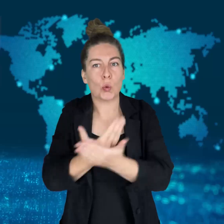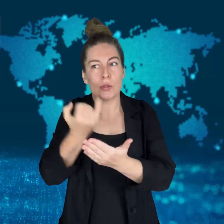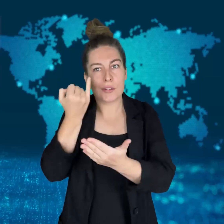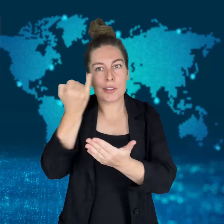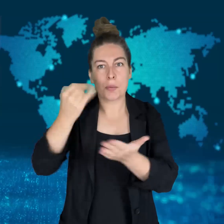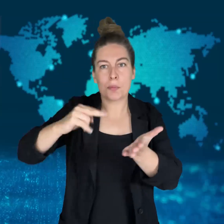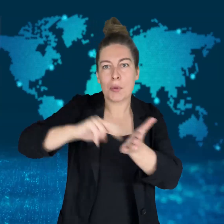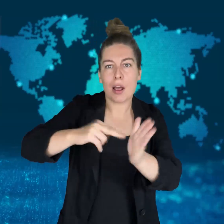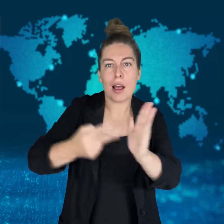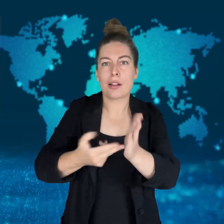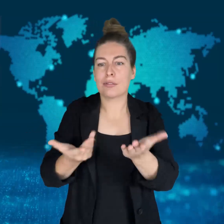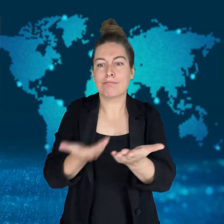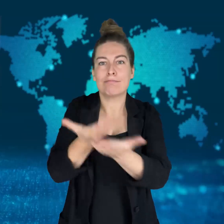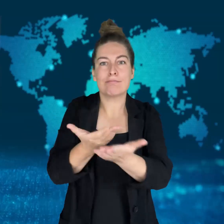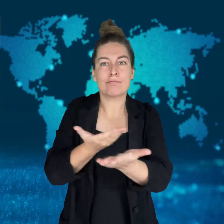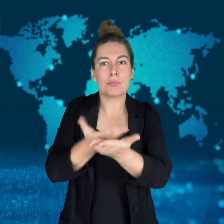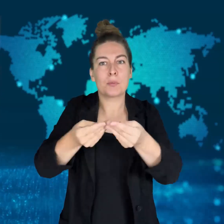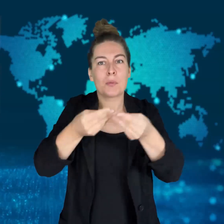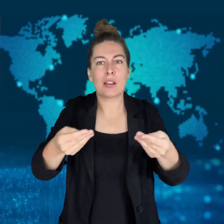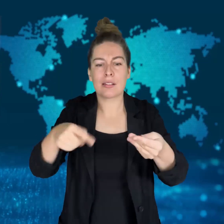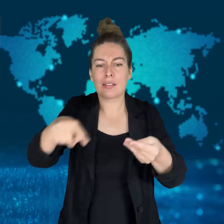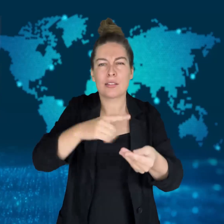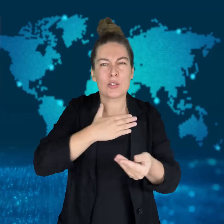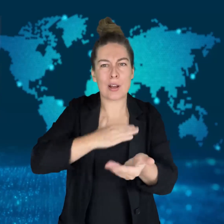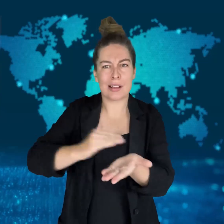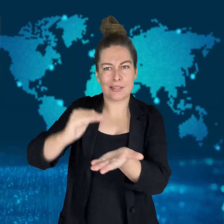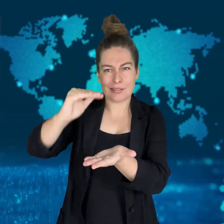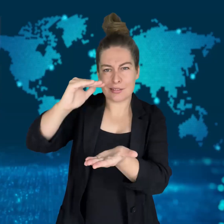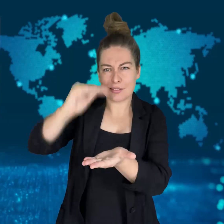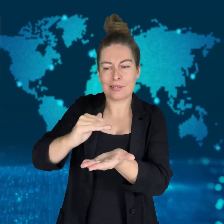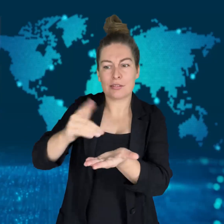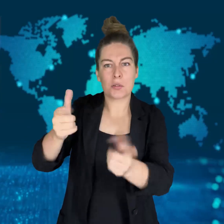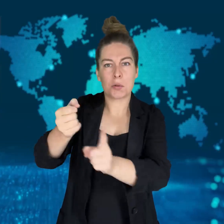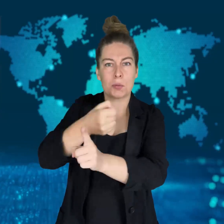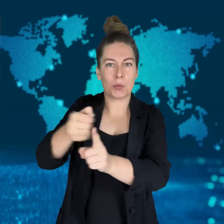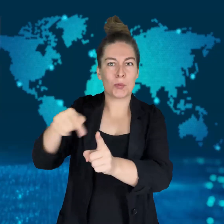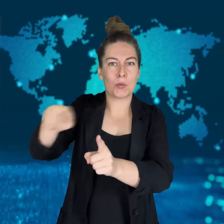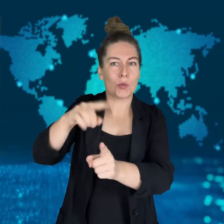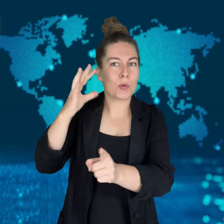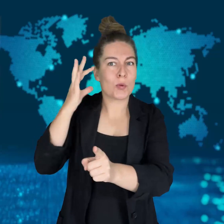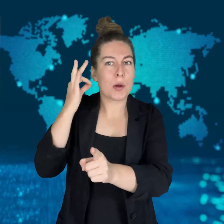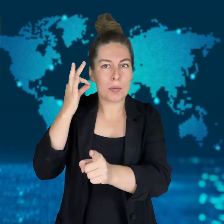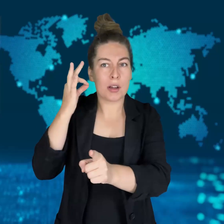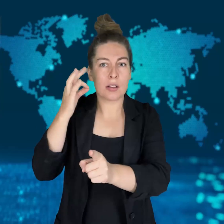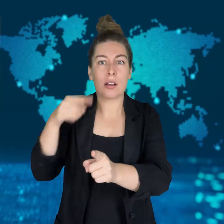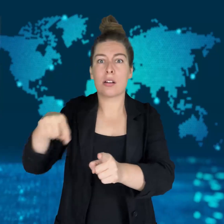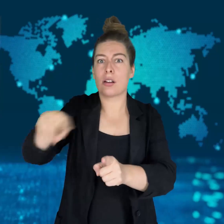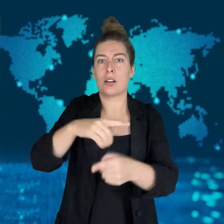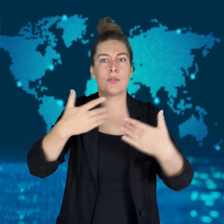Earlier this week, Italy's Parliament agreed on new measures that